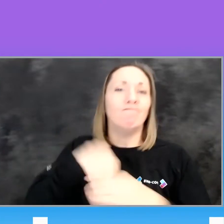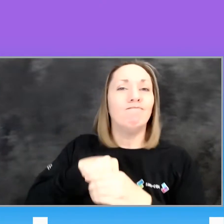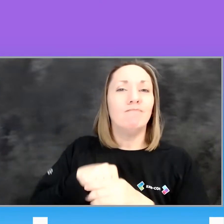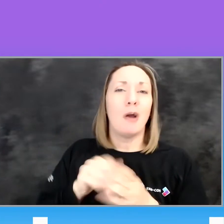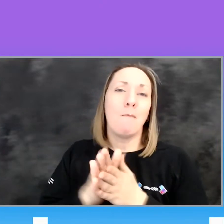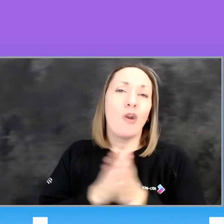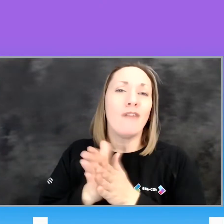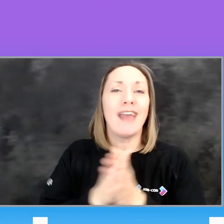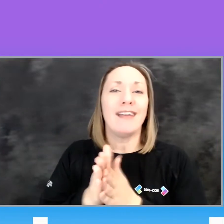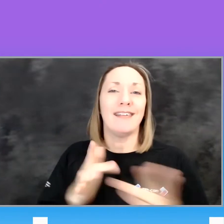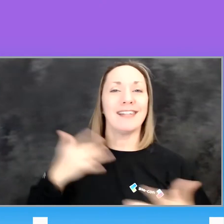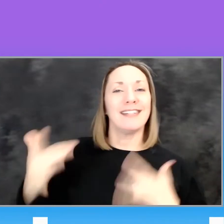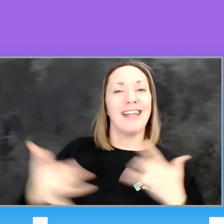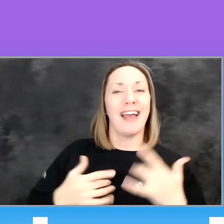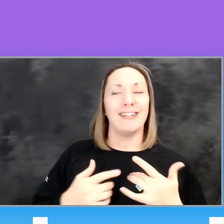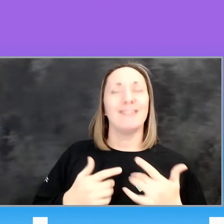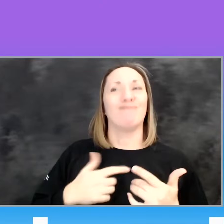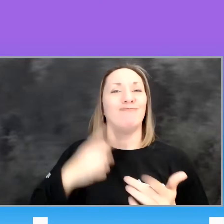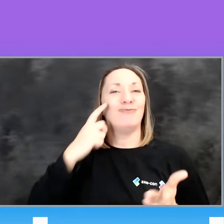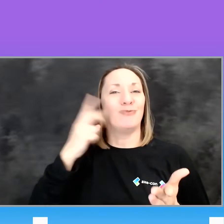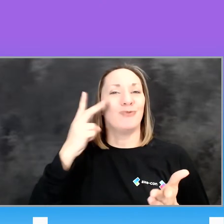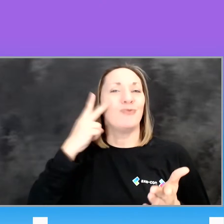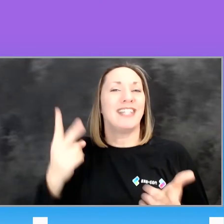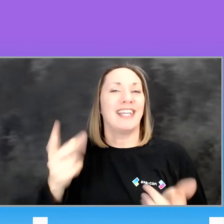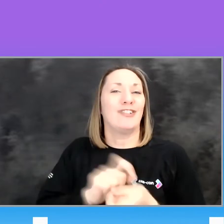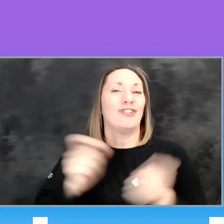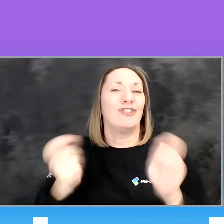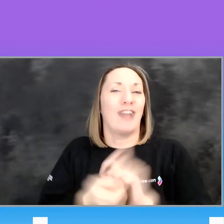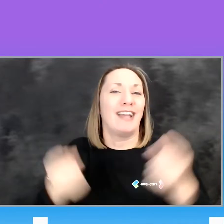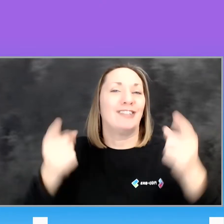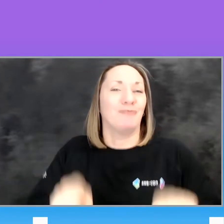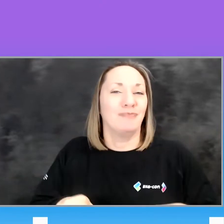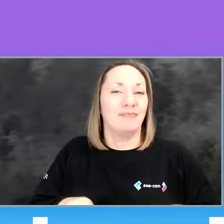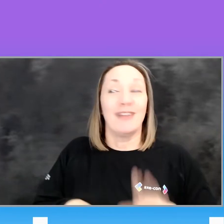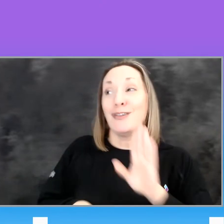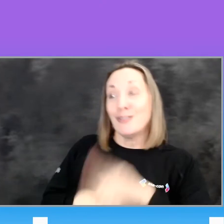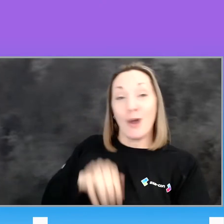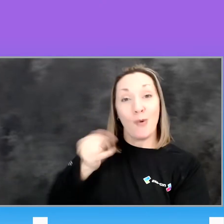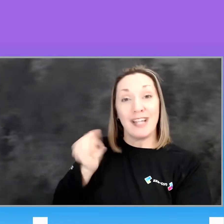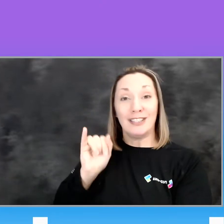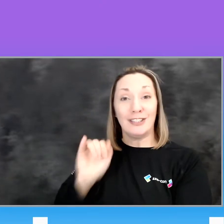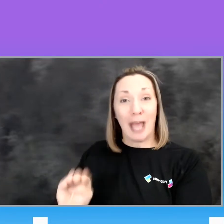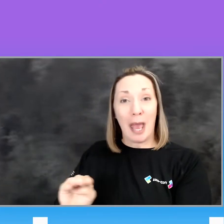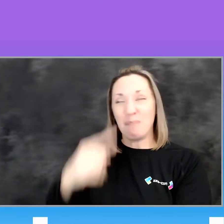engaged, motivated and excited